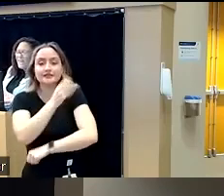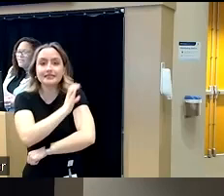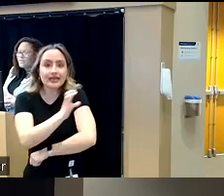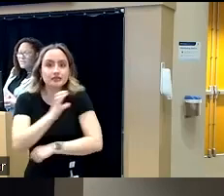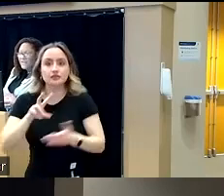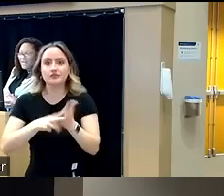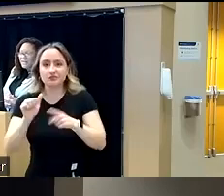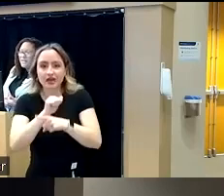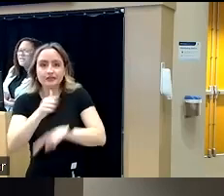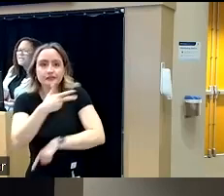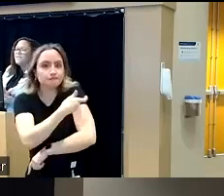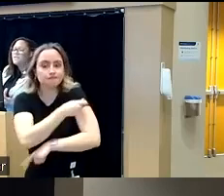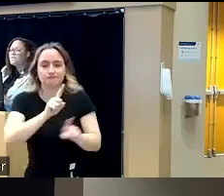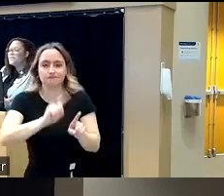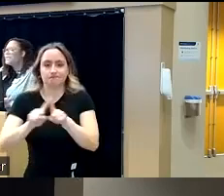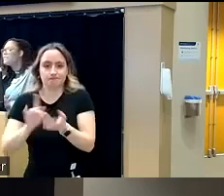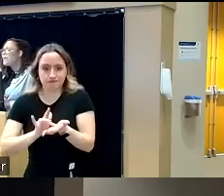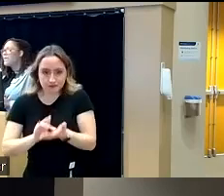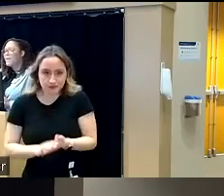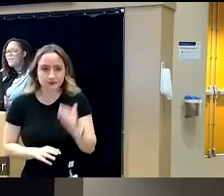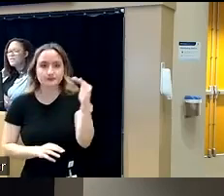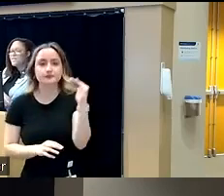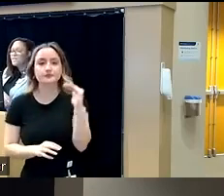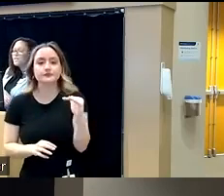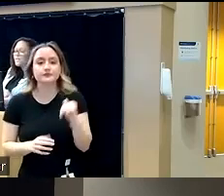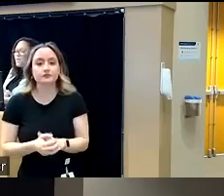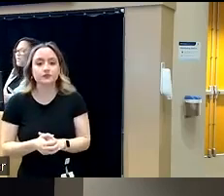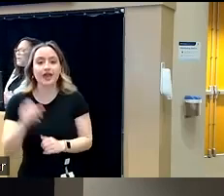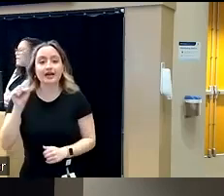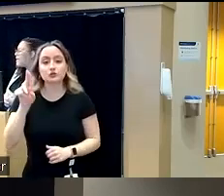um and for supplicate the substance use disorder and Primary Care Service which is a mobile Primary